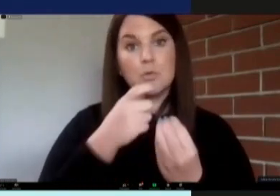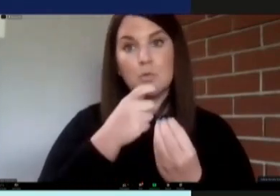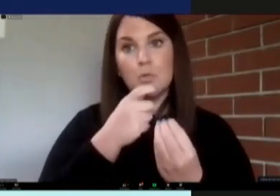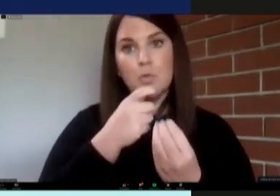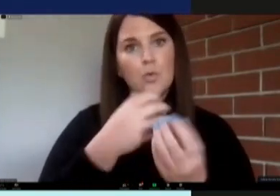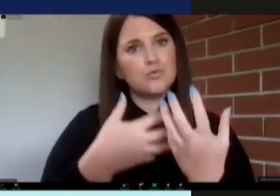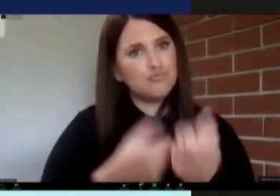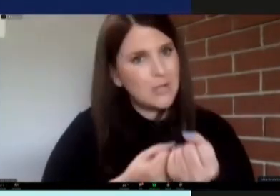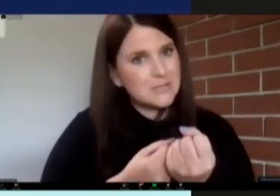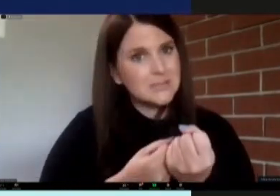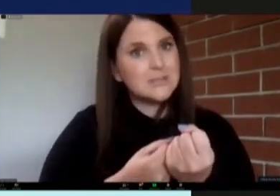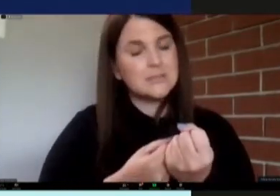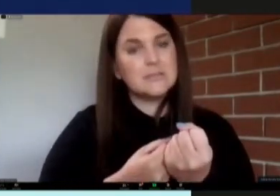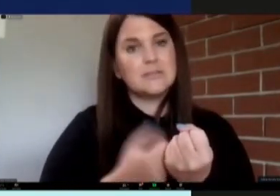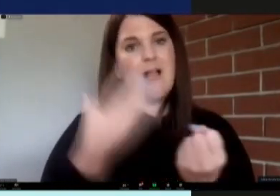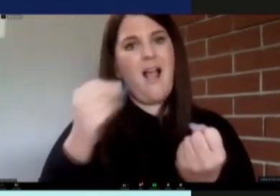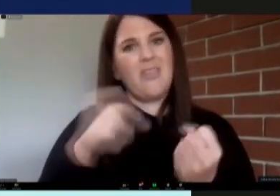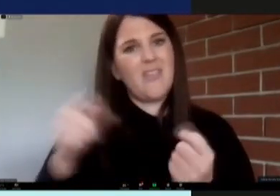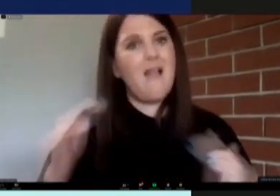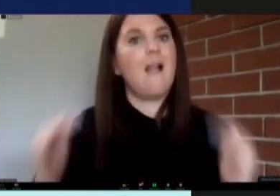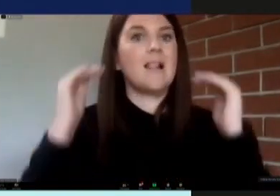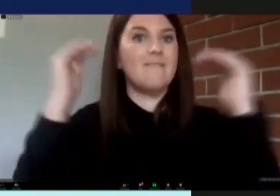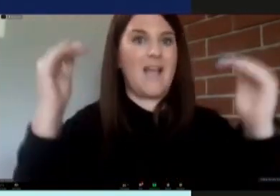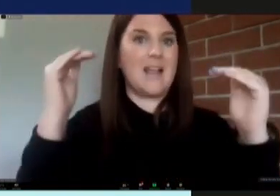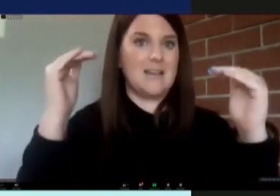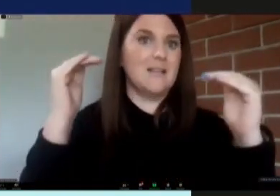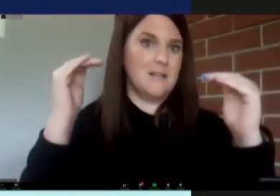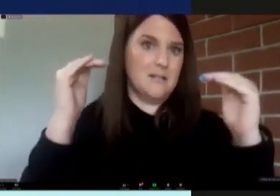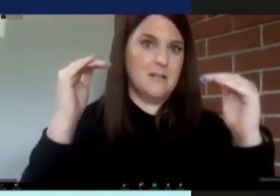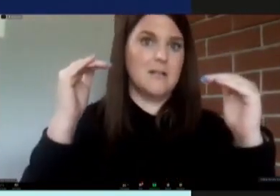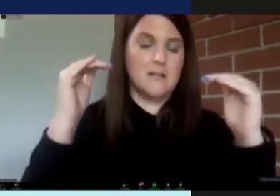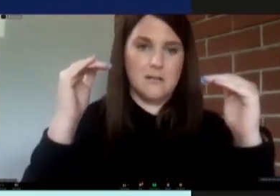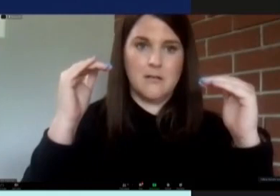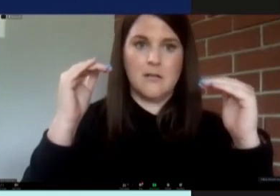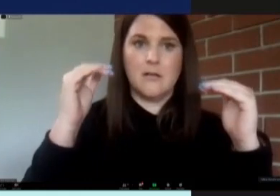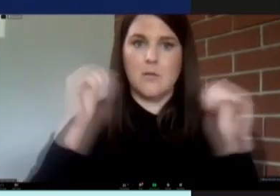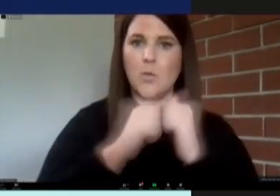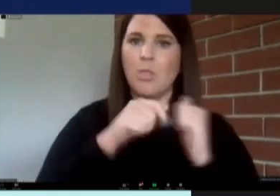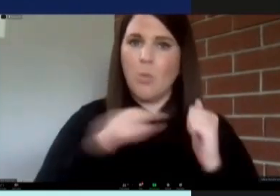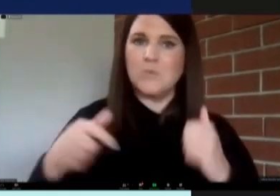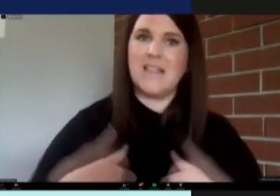and that elevate the leadership of those with the necessary lived experience and expertise.